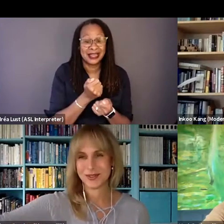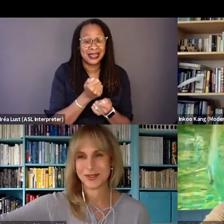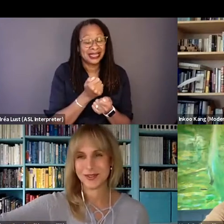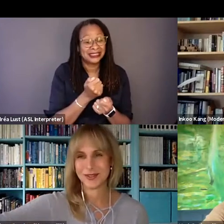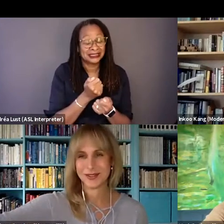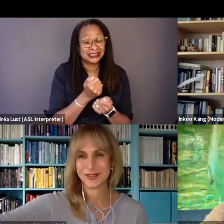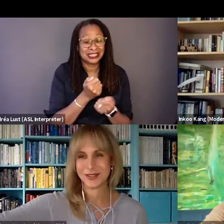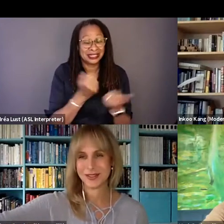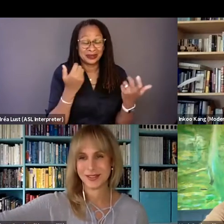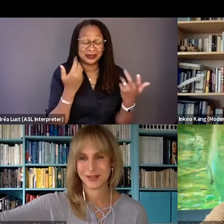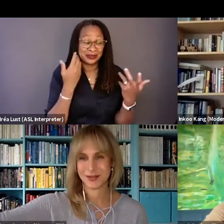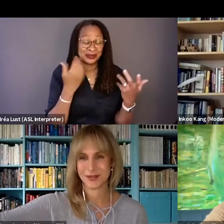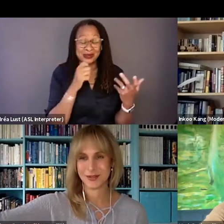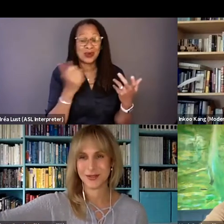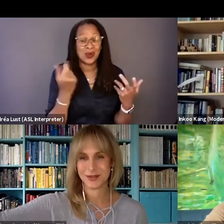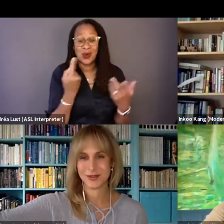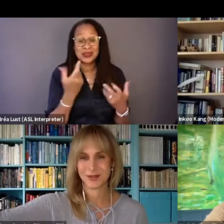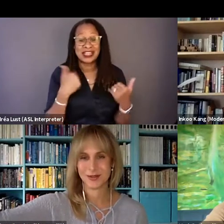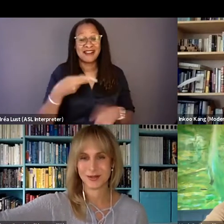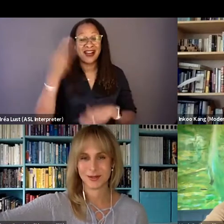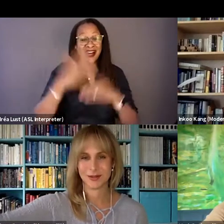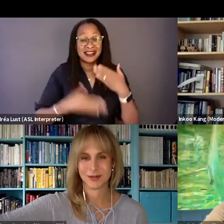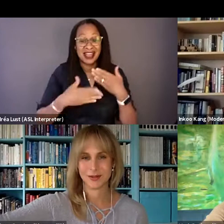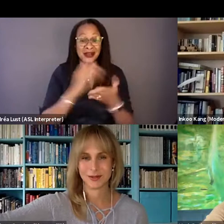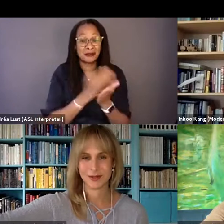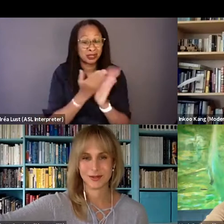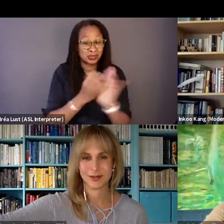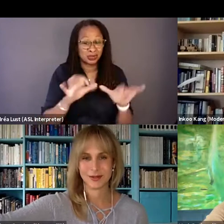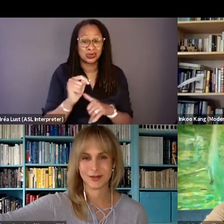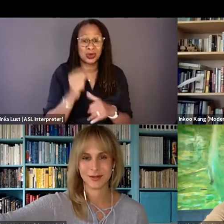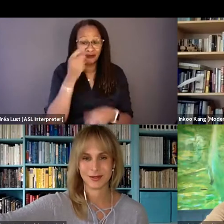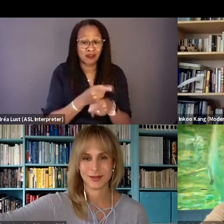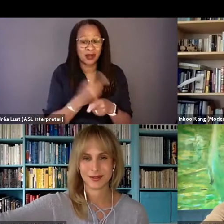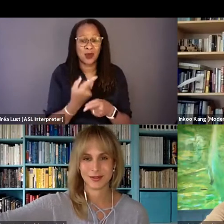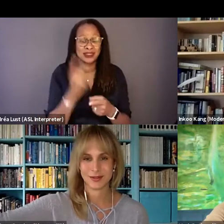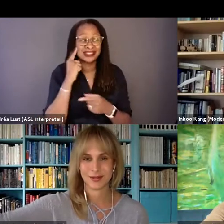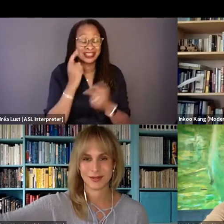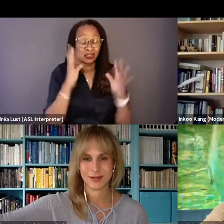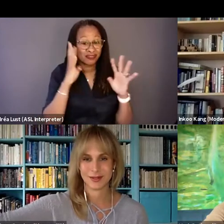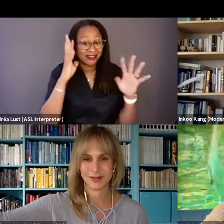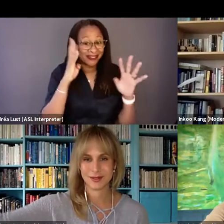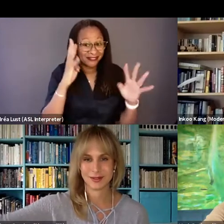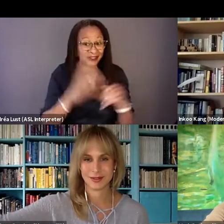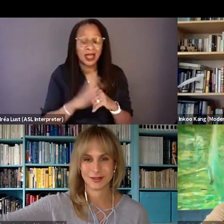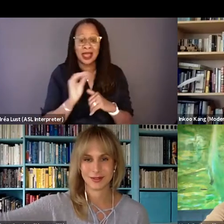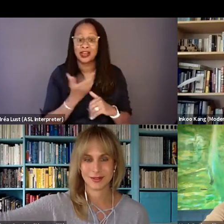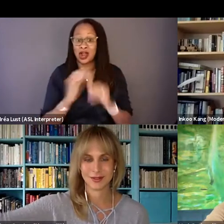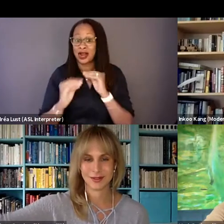and you don't always have the high-end budget to do it correctly, and so we always were trying to think creatively. And our editor, Chris Donlon actually